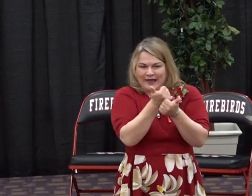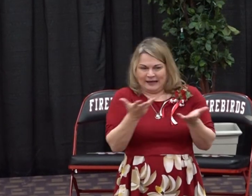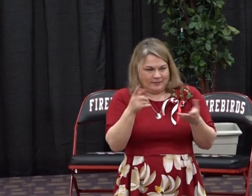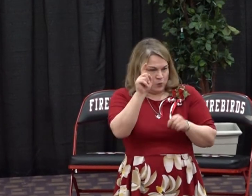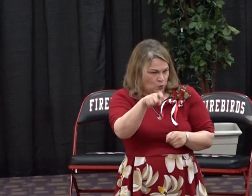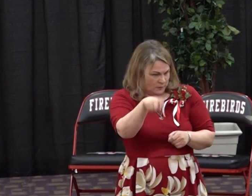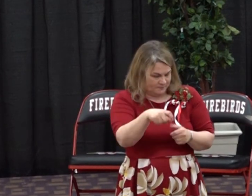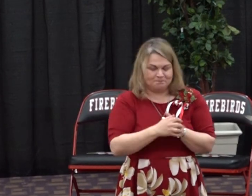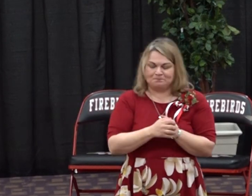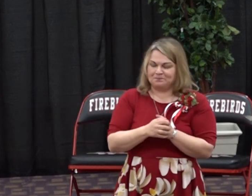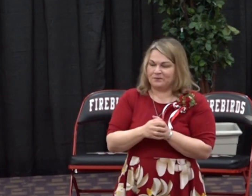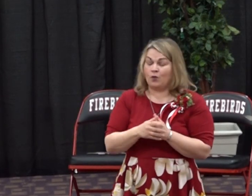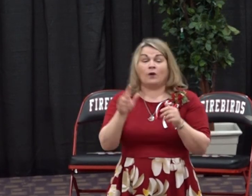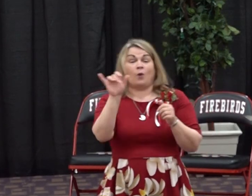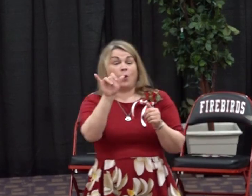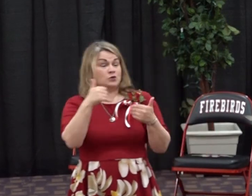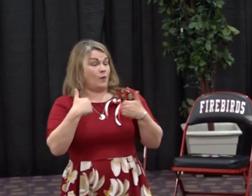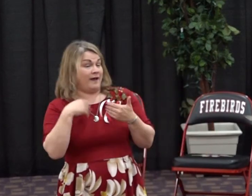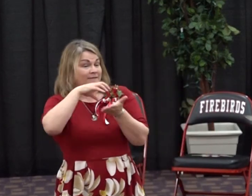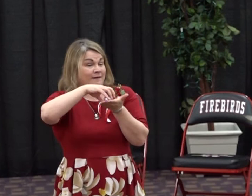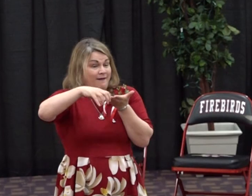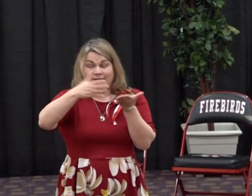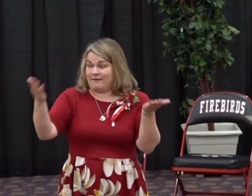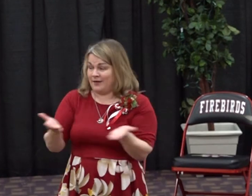Check in the health center to make sure if there's anything there that you're going to need.